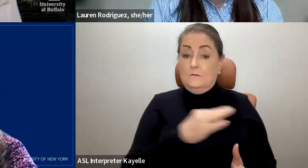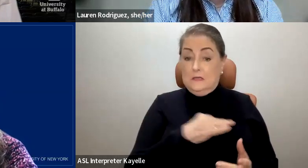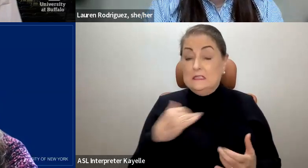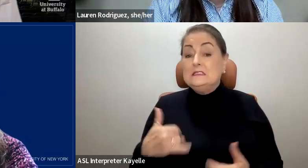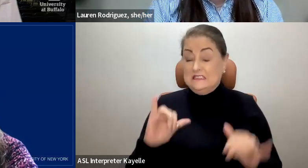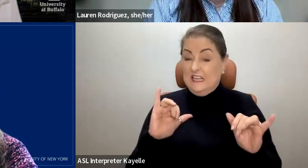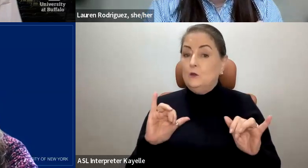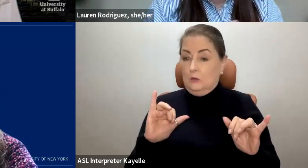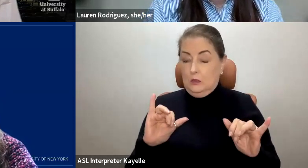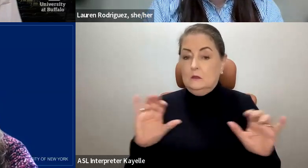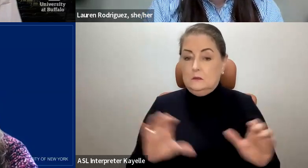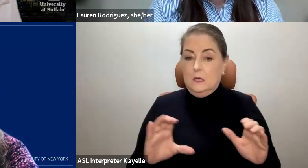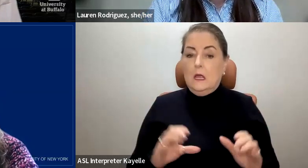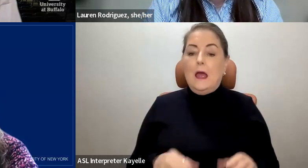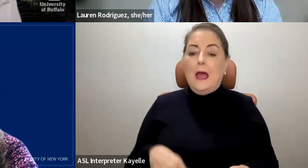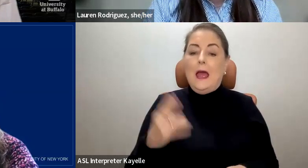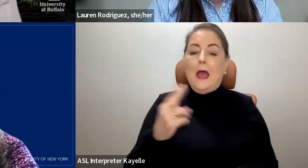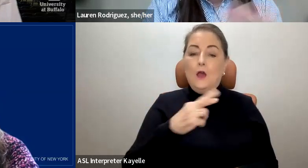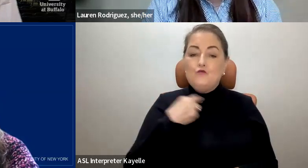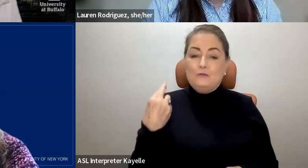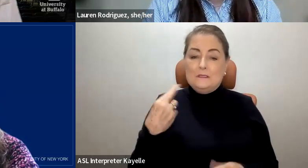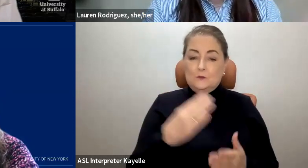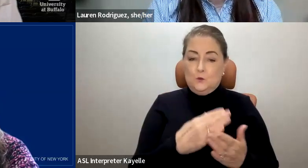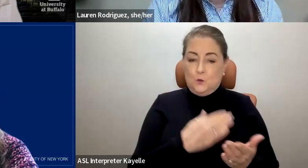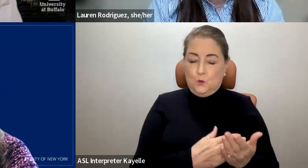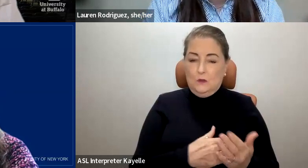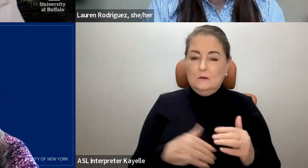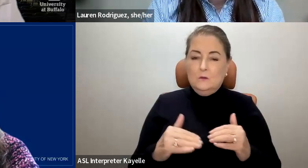consider high risk courses. So we're over 75 students are